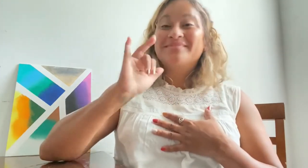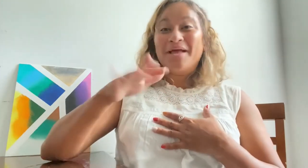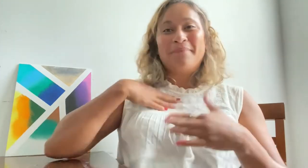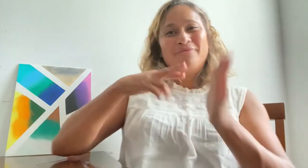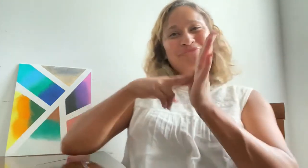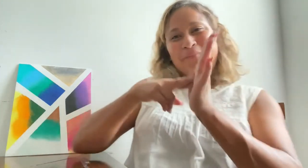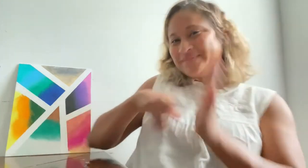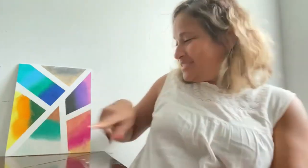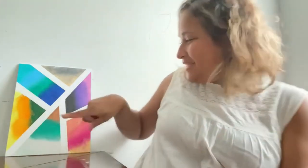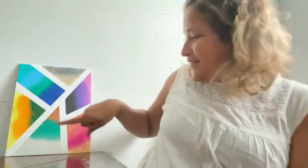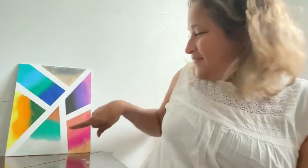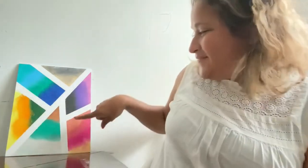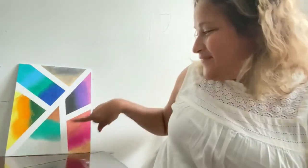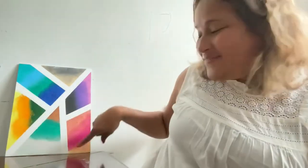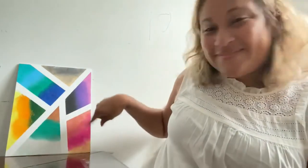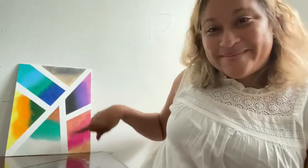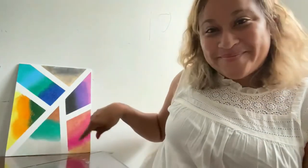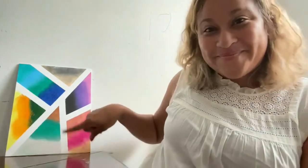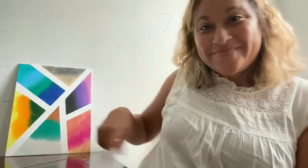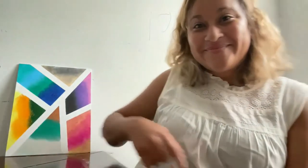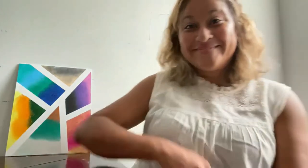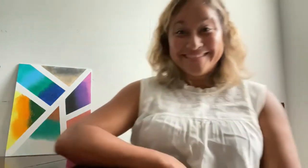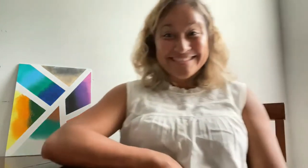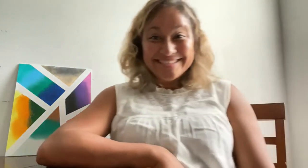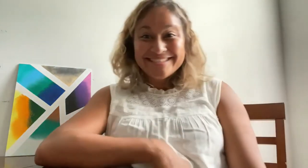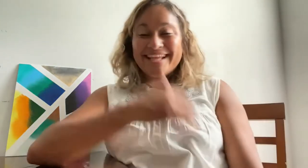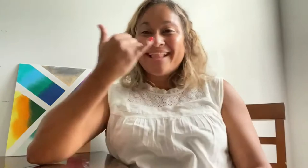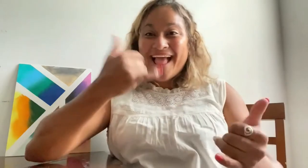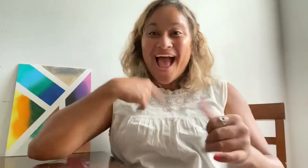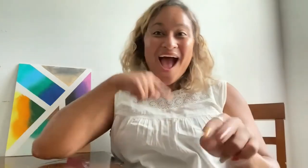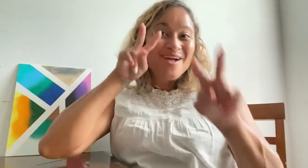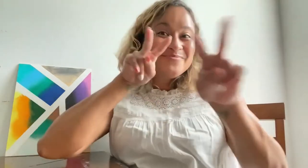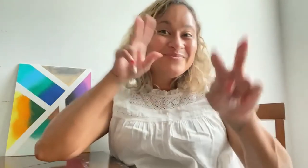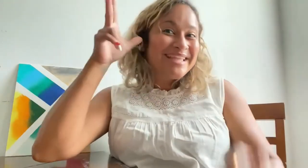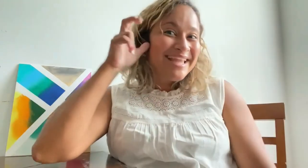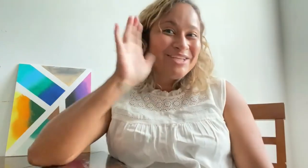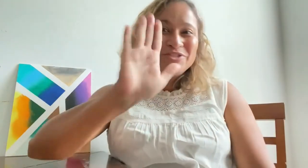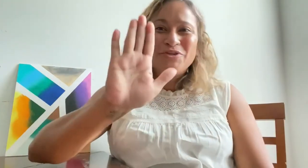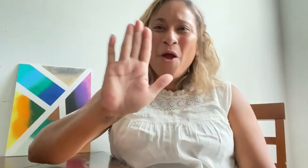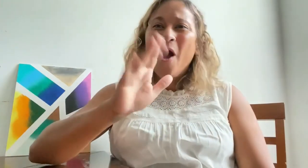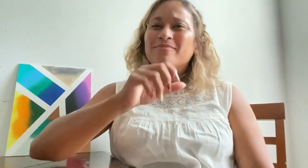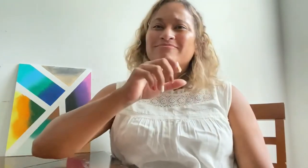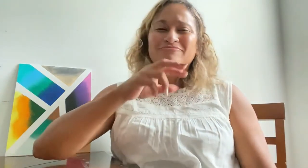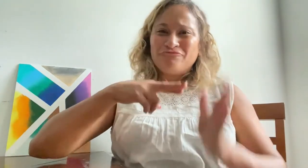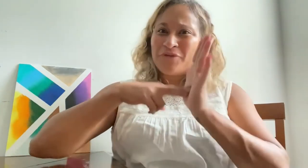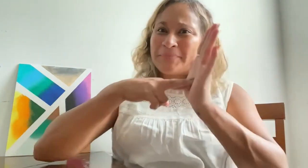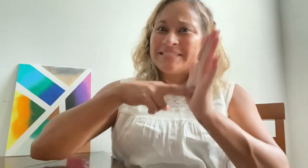Blend colors represent happiness, love, and feelings of affection. I look forward to learning from you. How does color represent you?